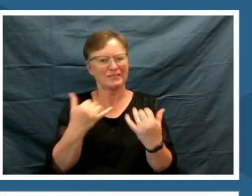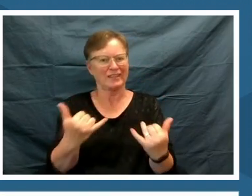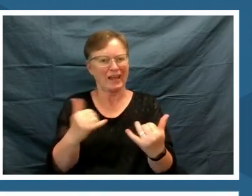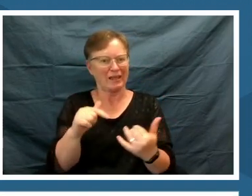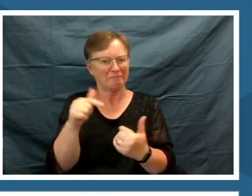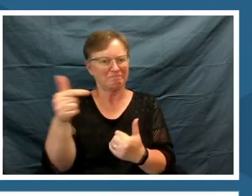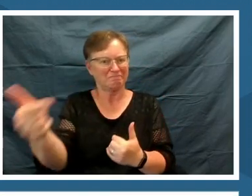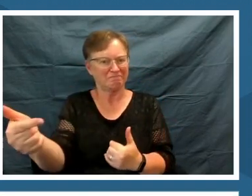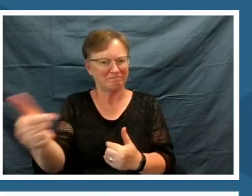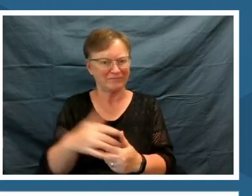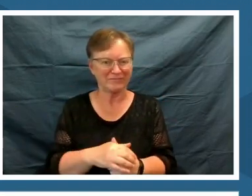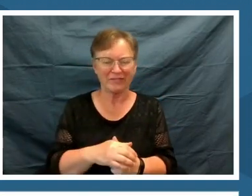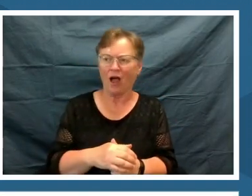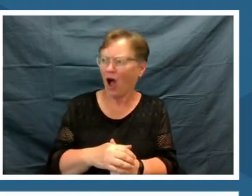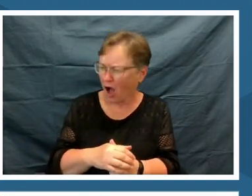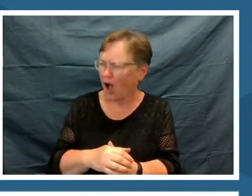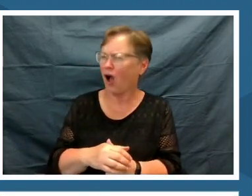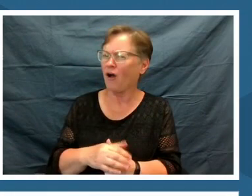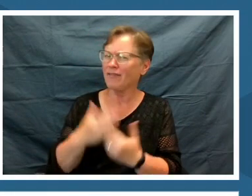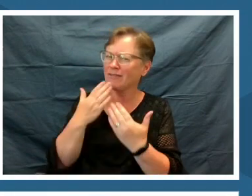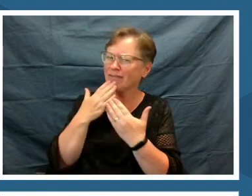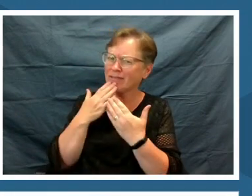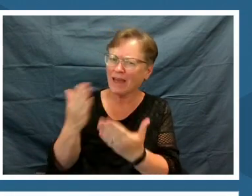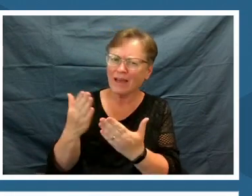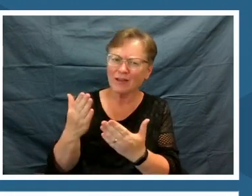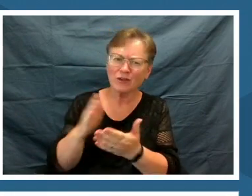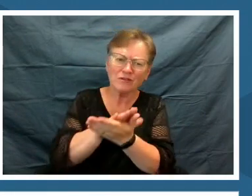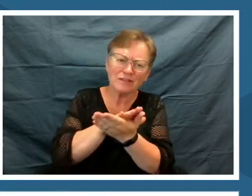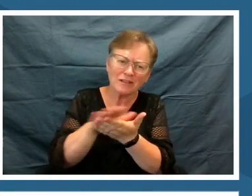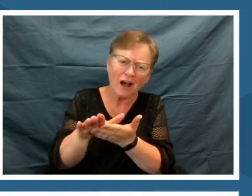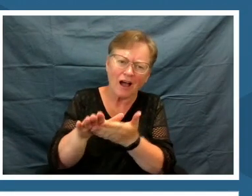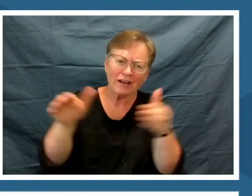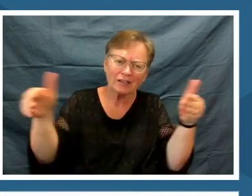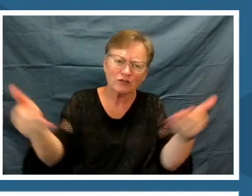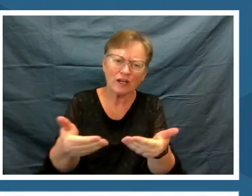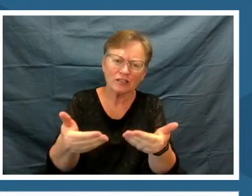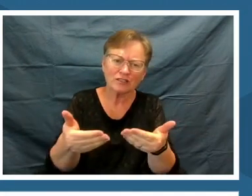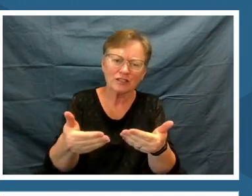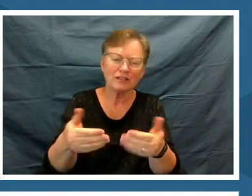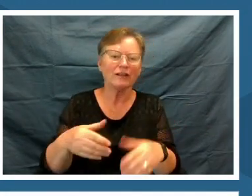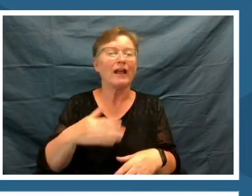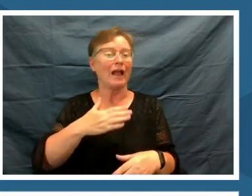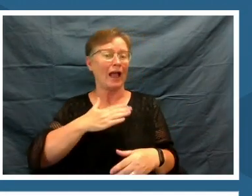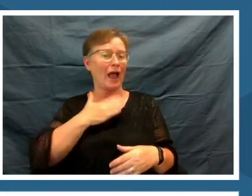much for that very kind introduction and